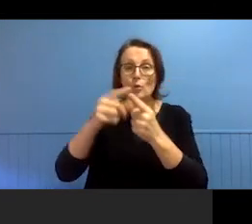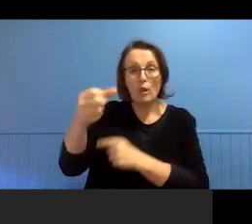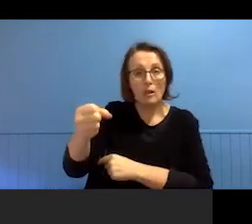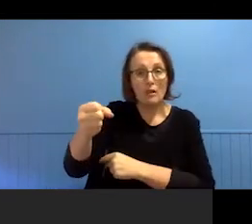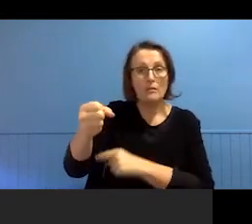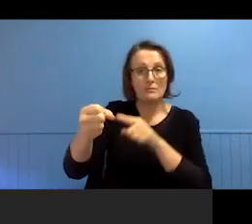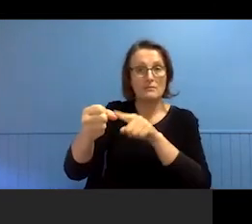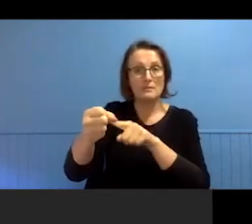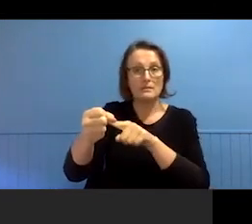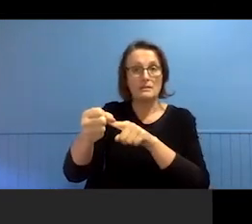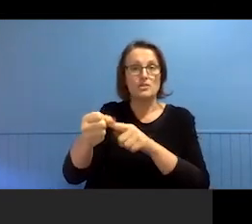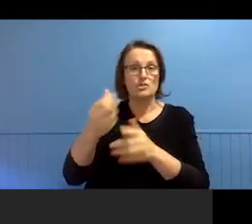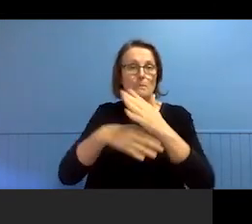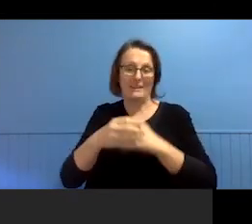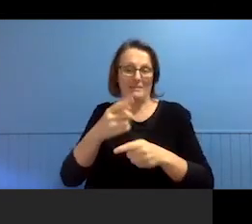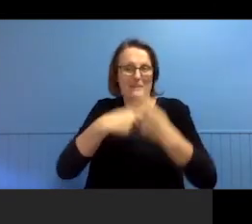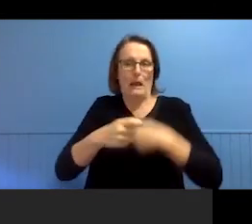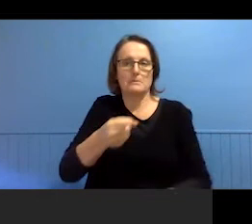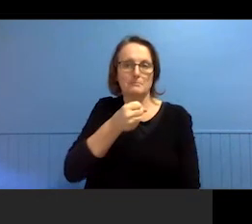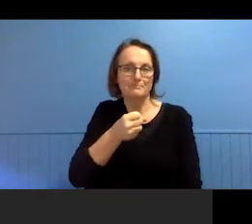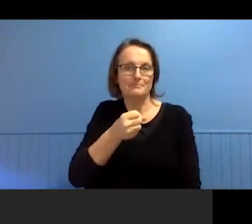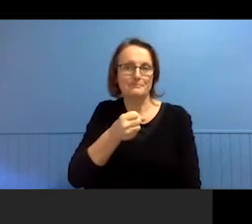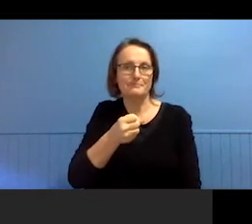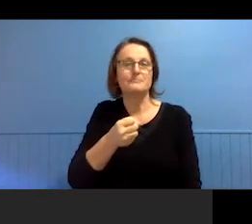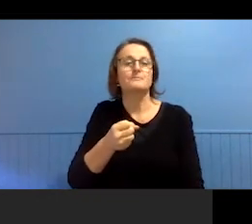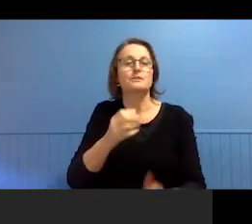into a hand-held microphone. So you slot the microphone section into the